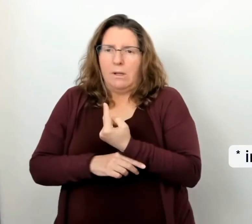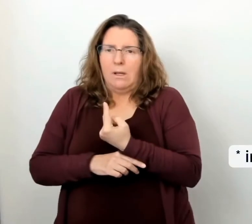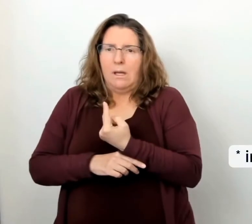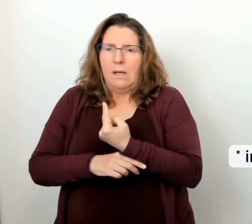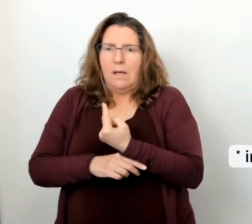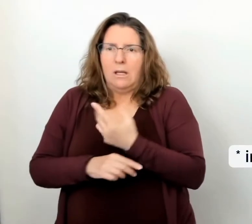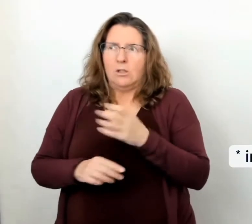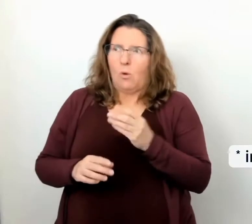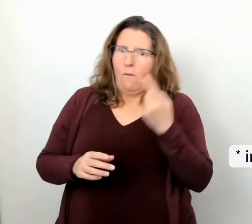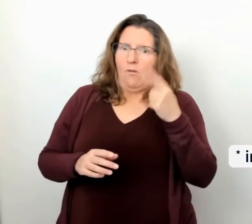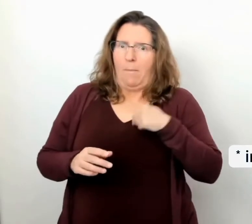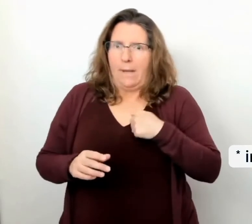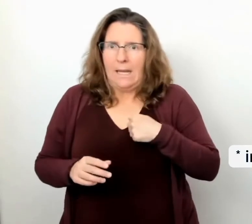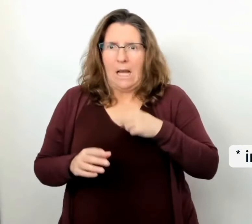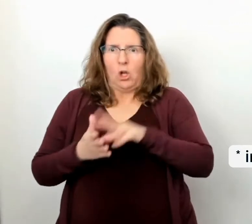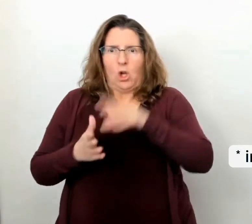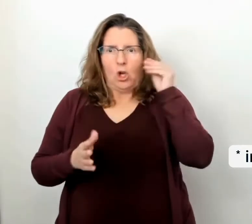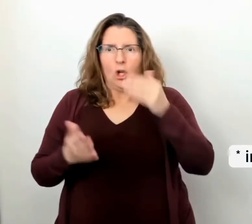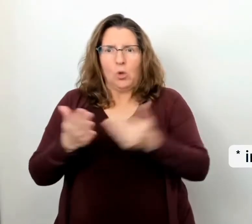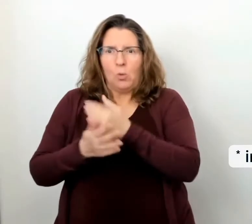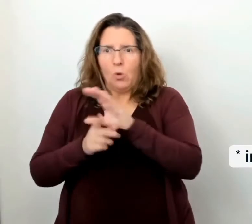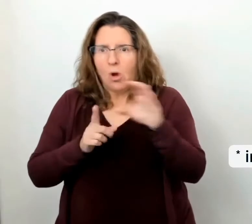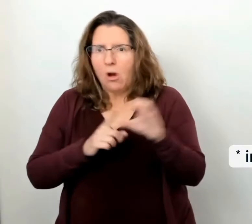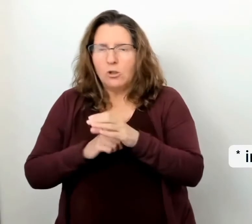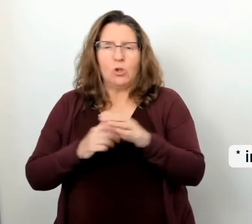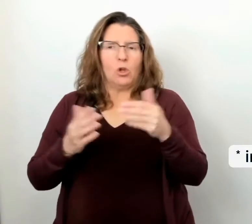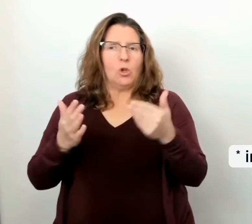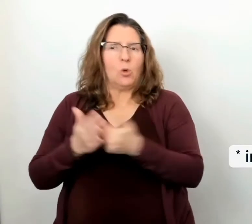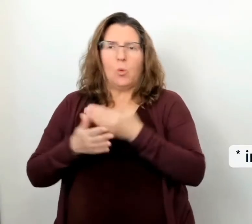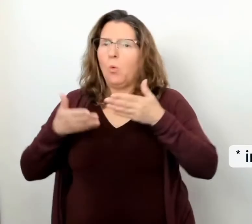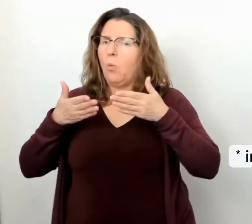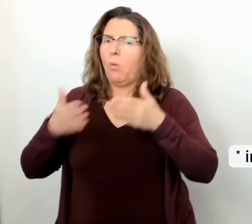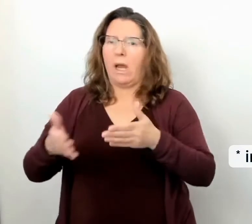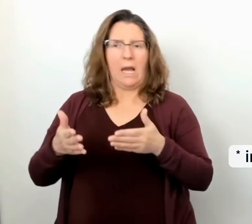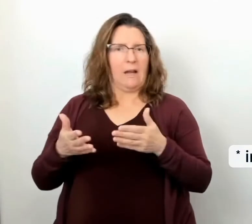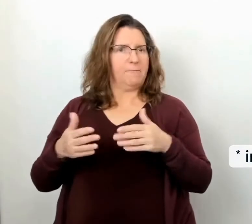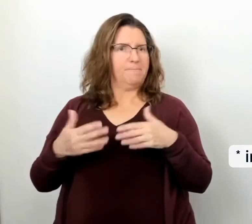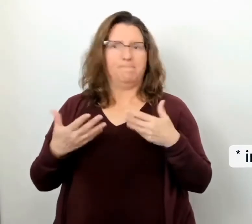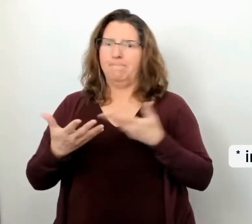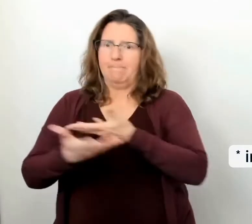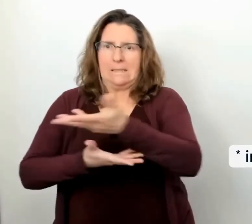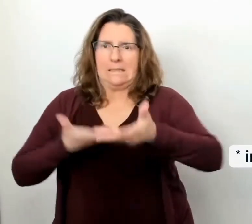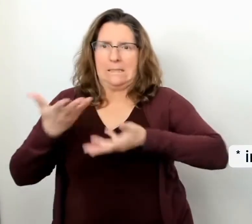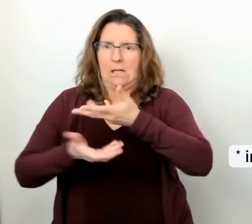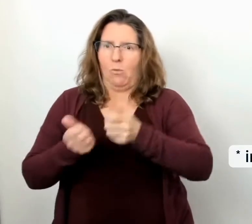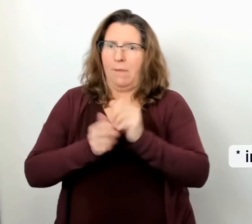I had always been the only deaf person in the room. Now I was learning about a different culture, new ways of interacting with others.